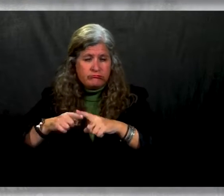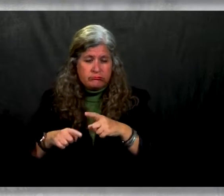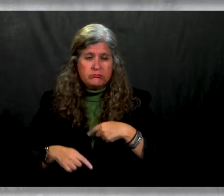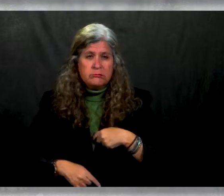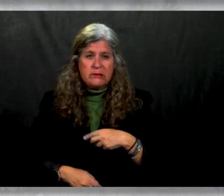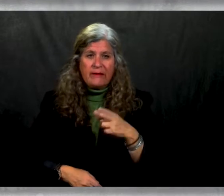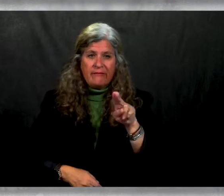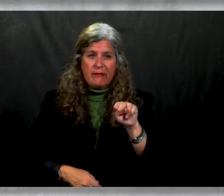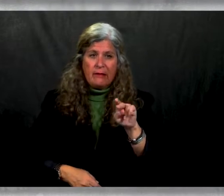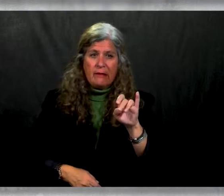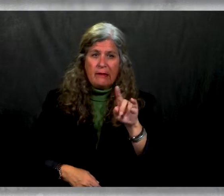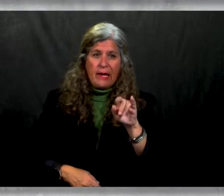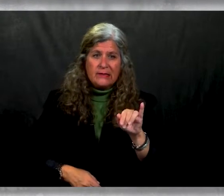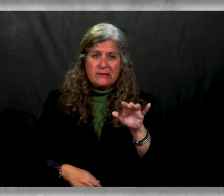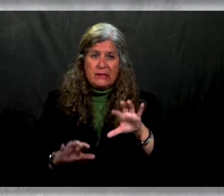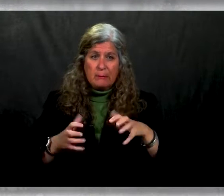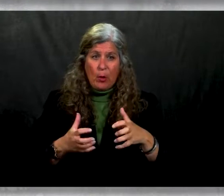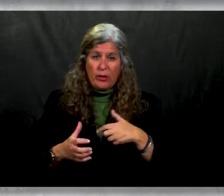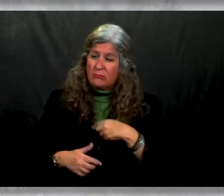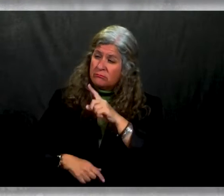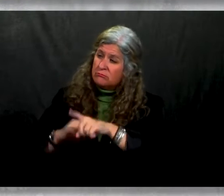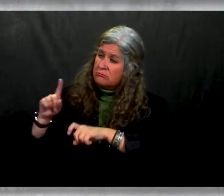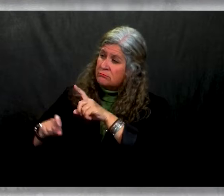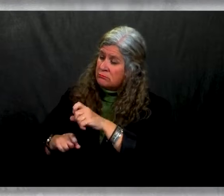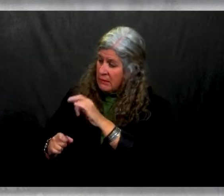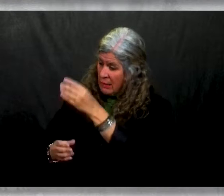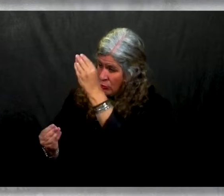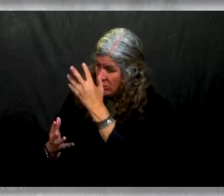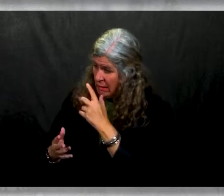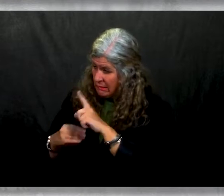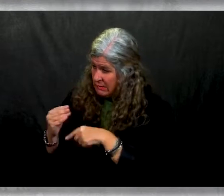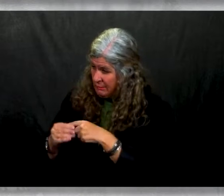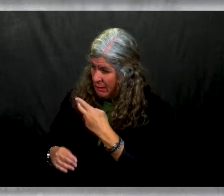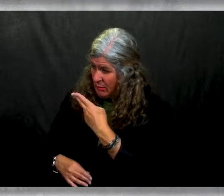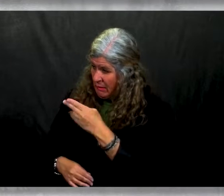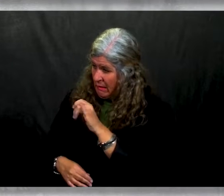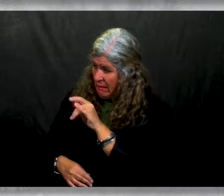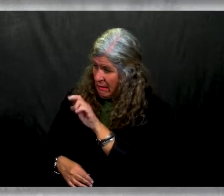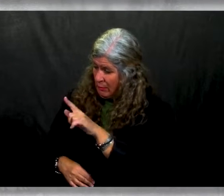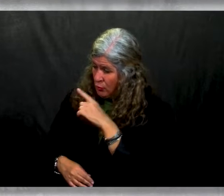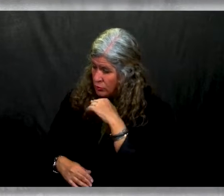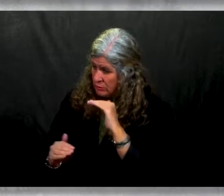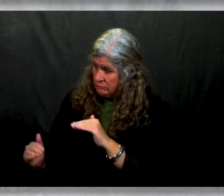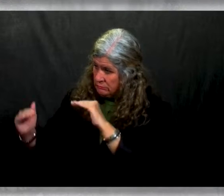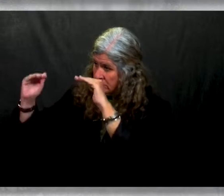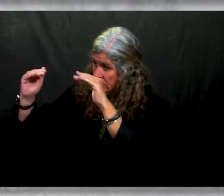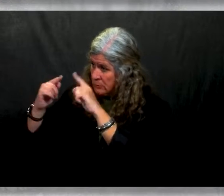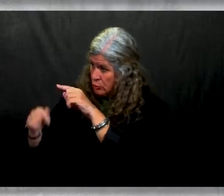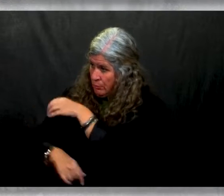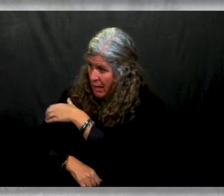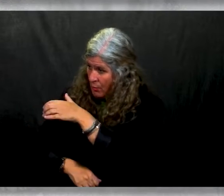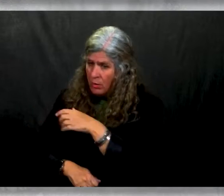Can you tell us about Hitler's rise to power? Yeah, believe it or not, he came to power through legal means. Before the Third Reich,